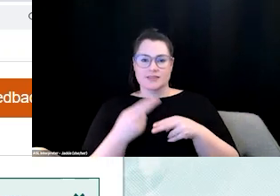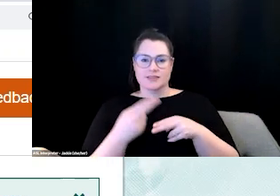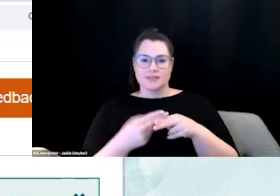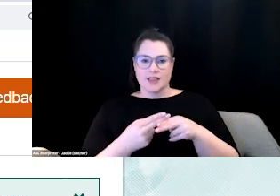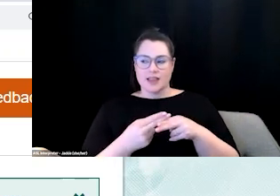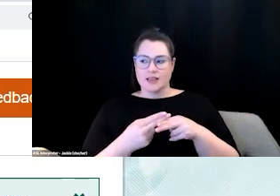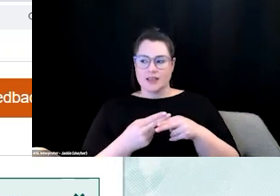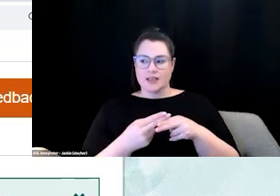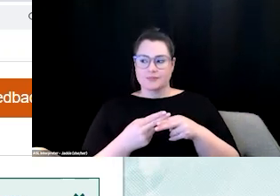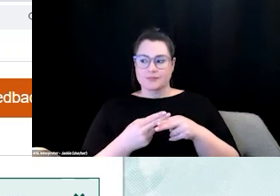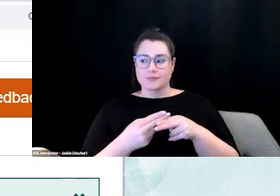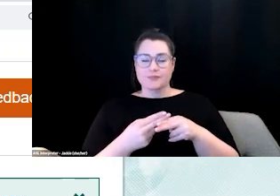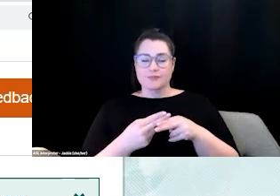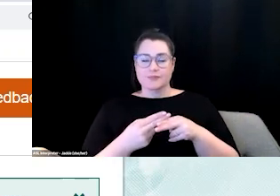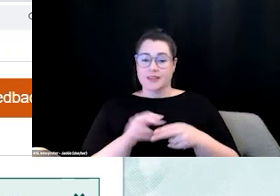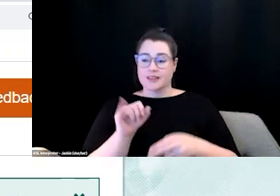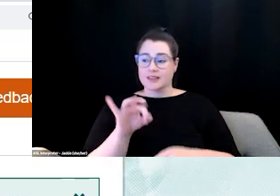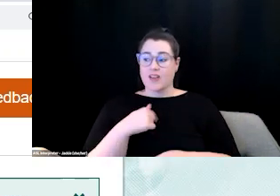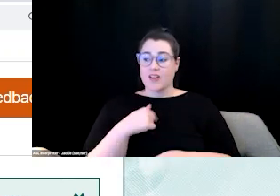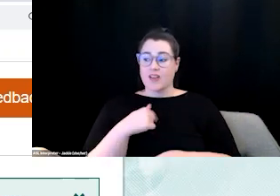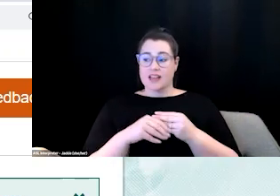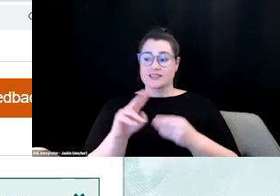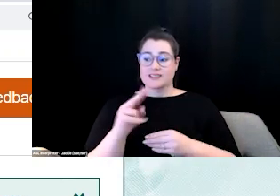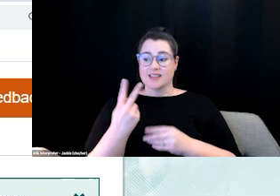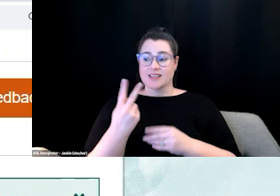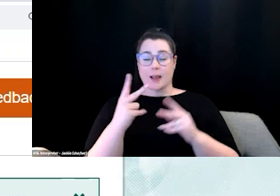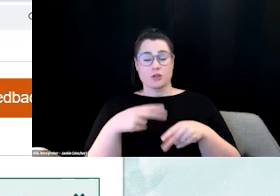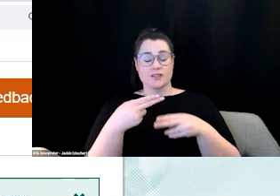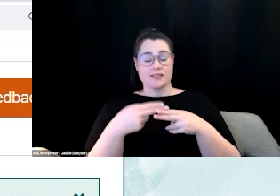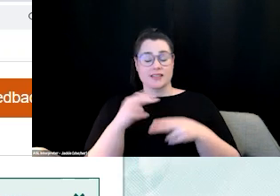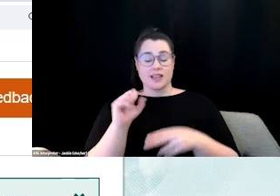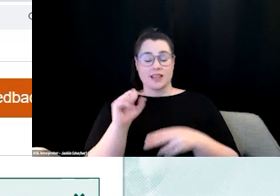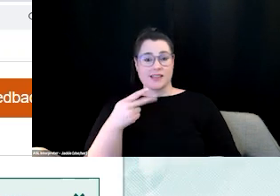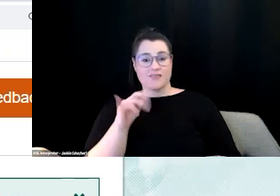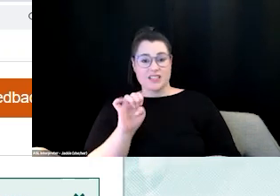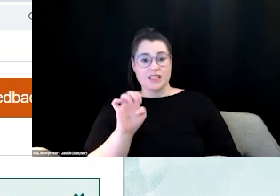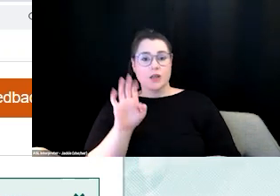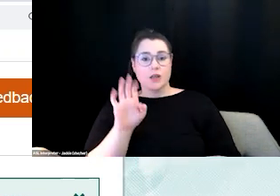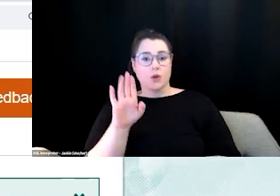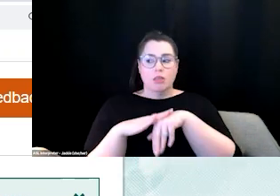it will give me an error message and say, "There is a duplicate of a person here on this page."